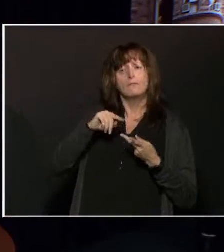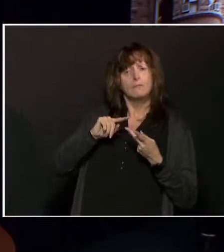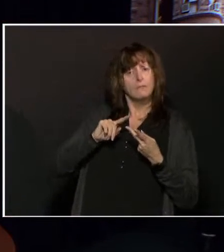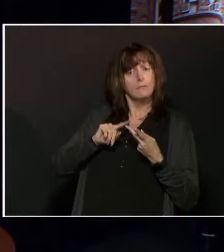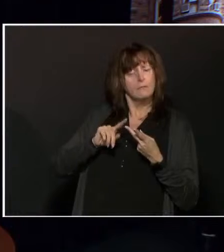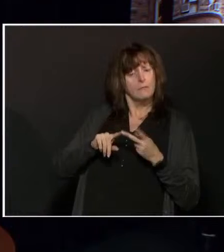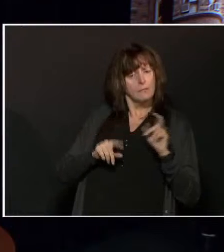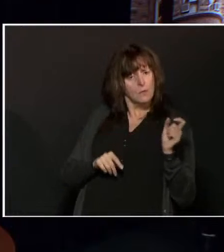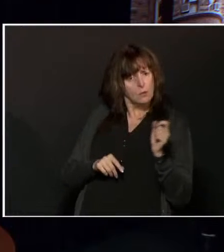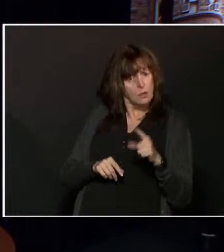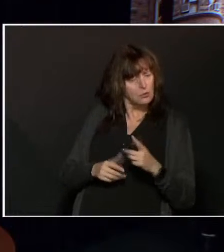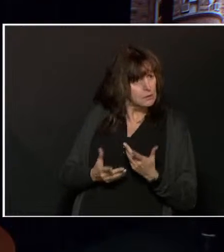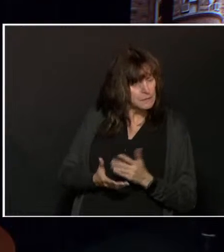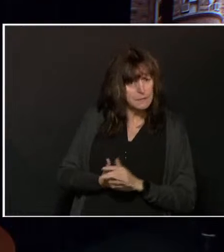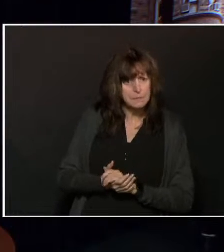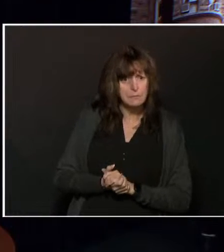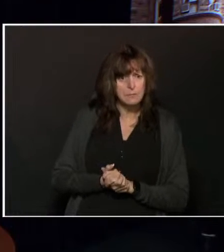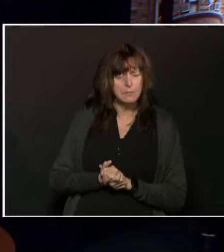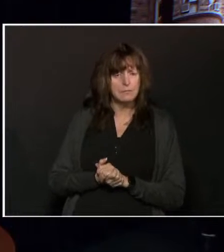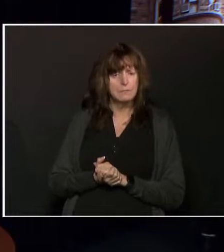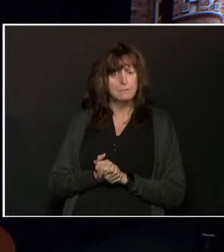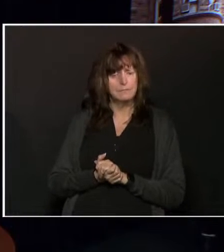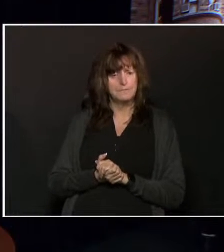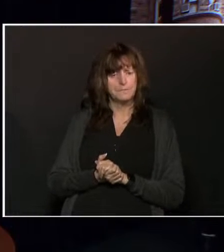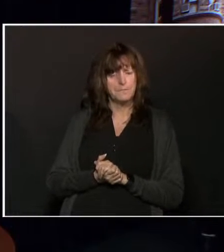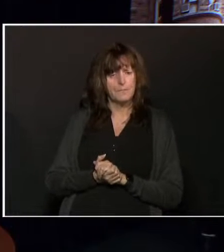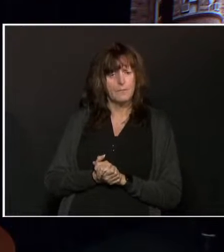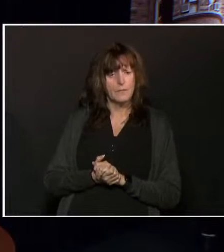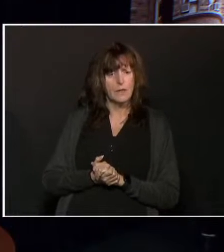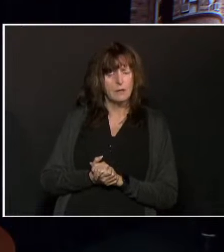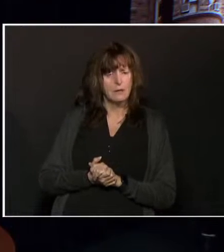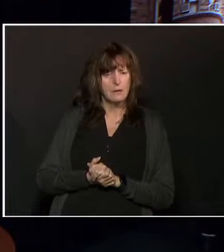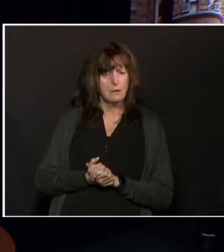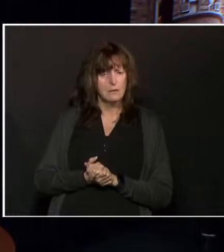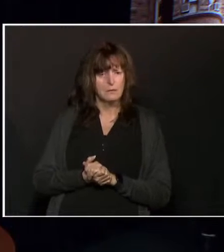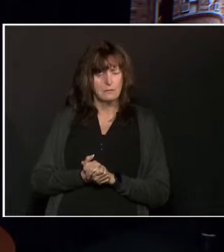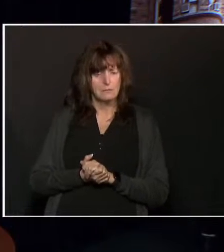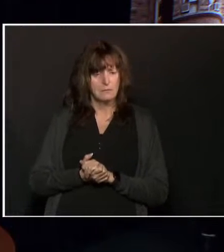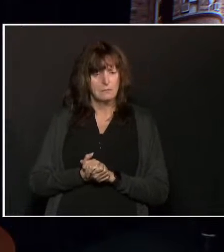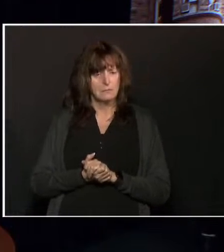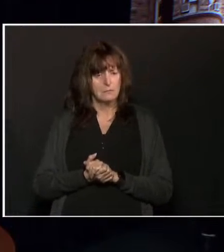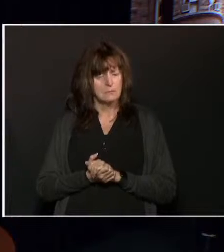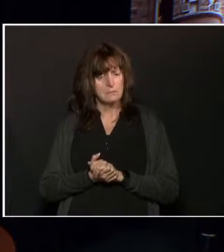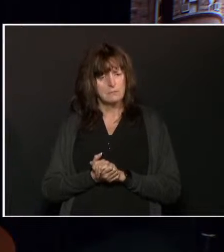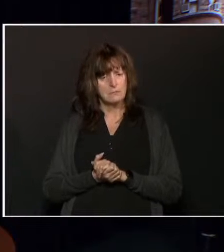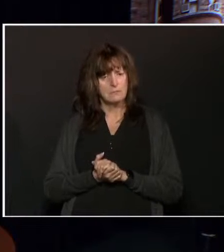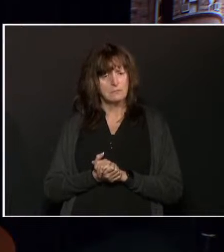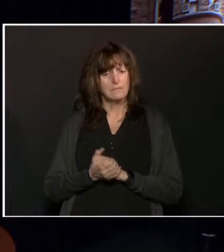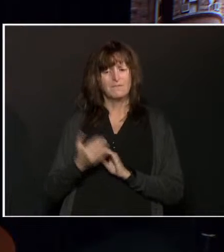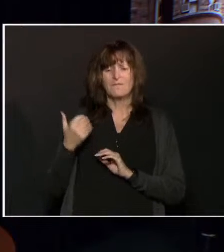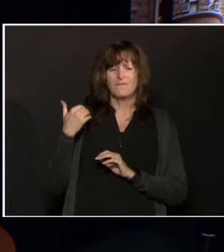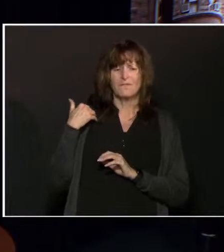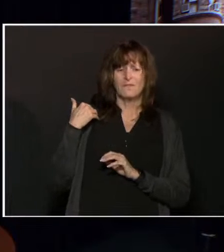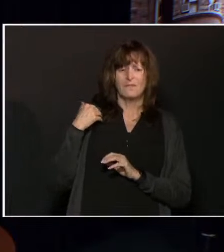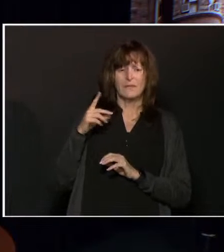CASE NUMBERS AND WHAT HAPPENS TO THEM FOLLOWING A THEM FOLLOWING A LOCKDOWN IN BOTH THEM FOLLOWING A LOCKDOWN IN BOTH AUSTRALIA BOTH AUSTRALIA THAT STARTED AT A MUCH BOTH AUSTRALIA THAT STARTED AT A MUCH LOWER